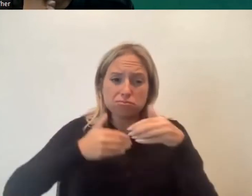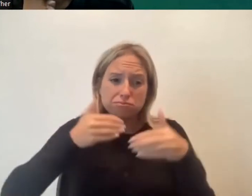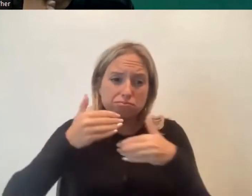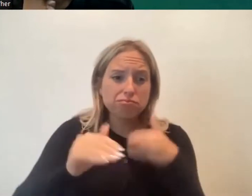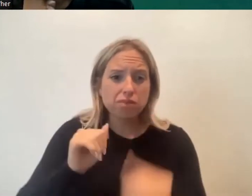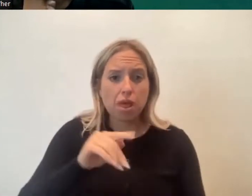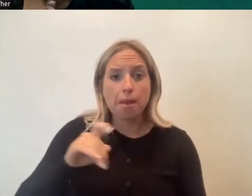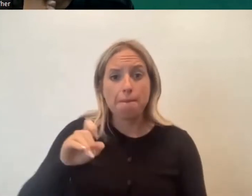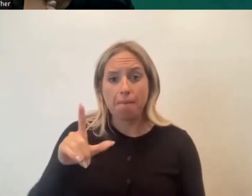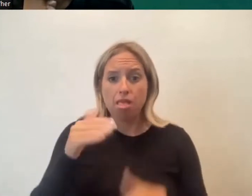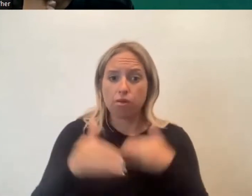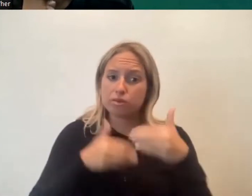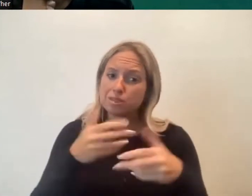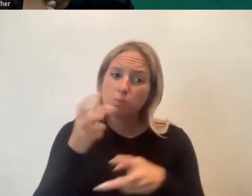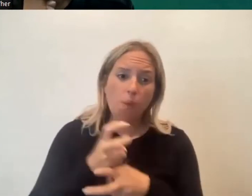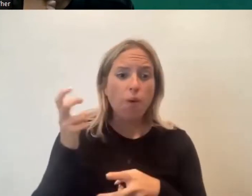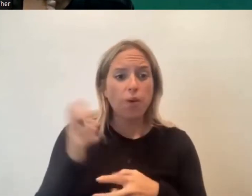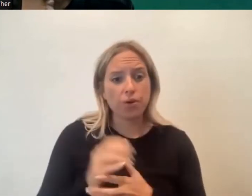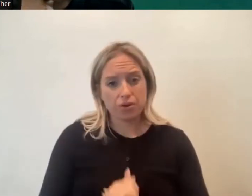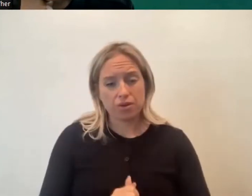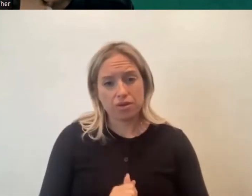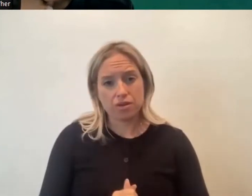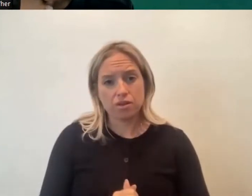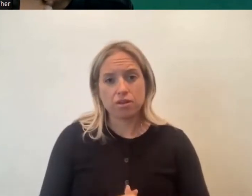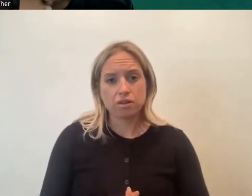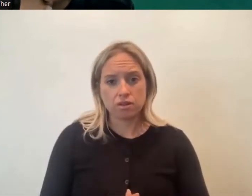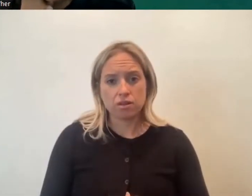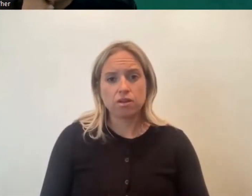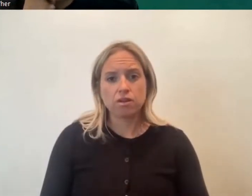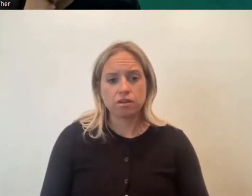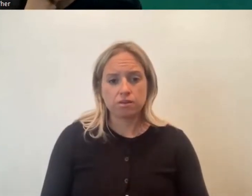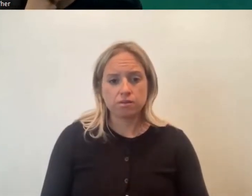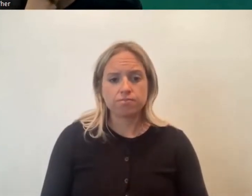Tadra: All right.